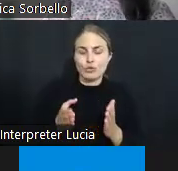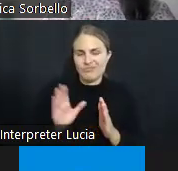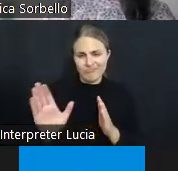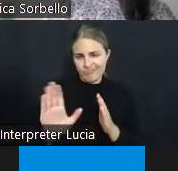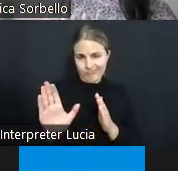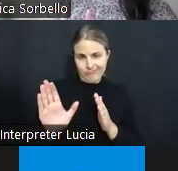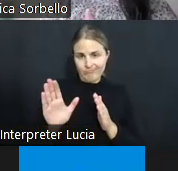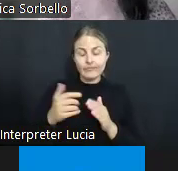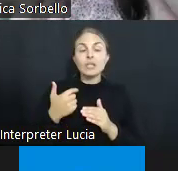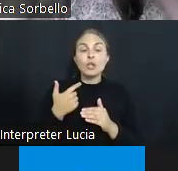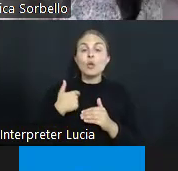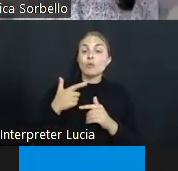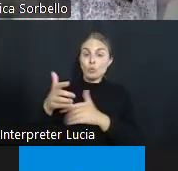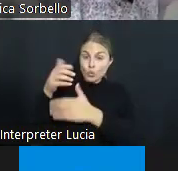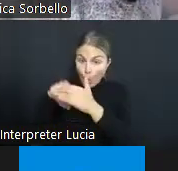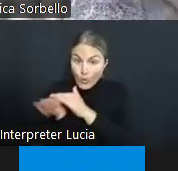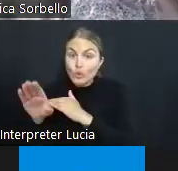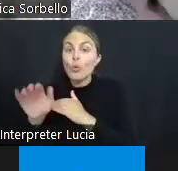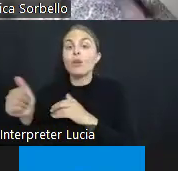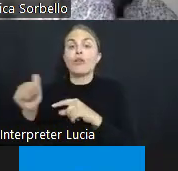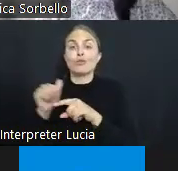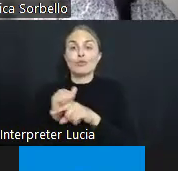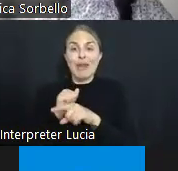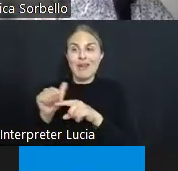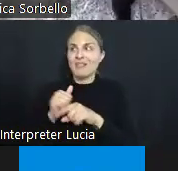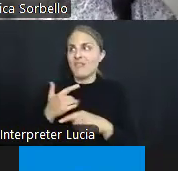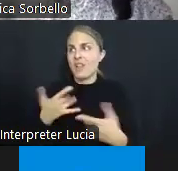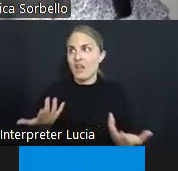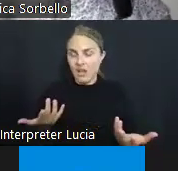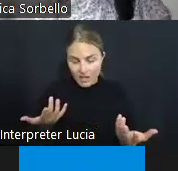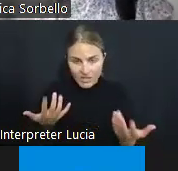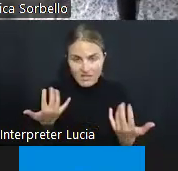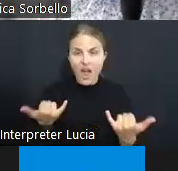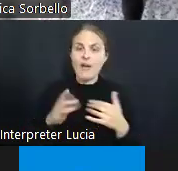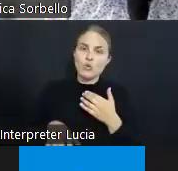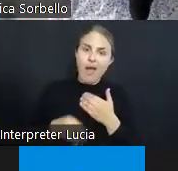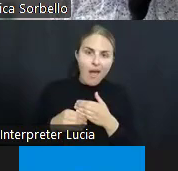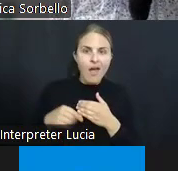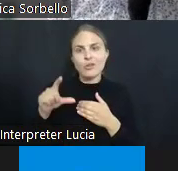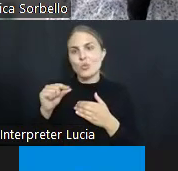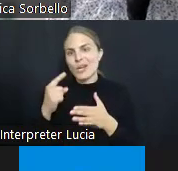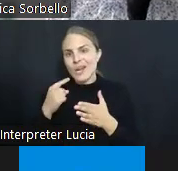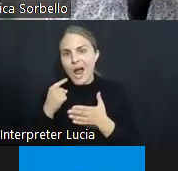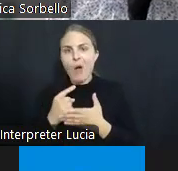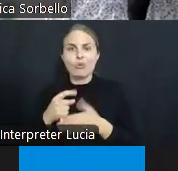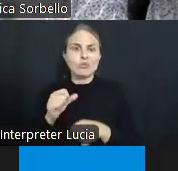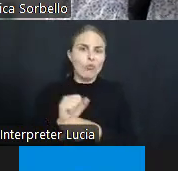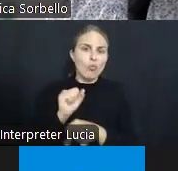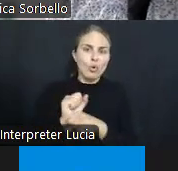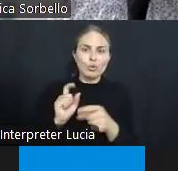, another 20 hours of work to your weekly schedule kind of causes that, you know, understandably that sense of